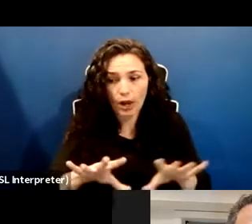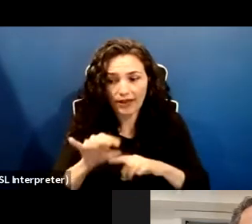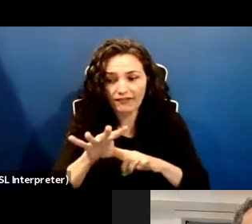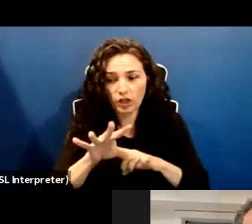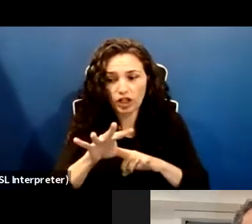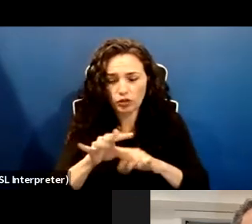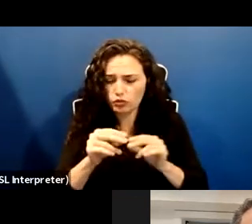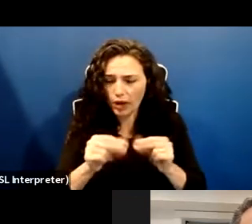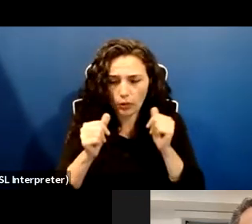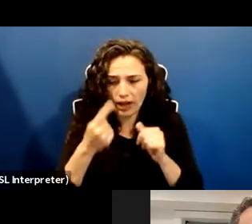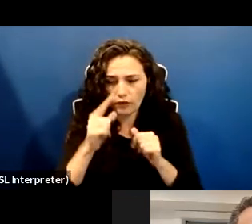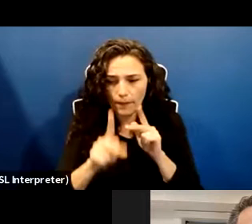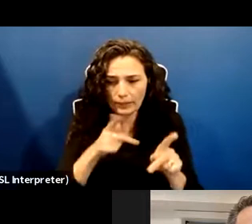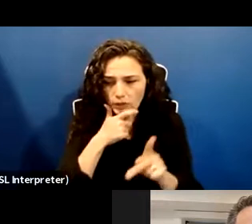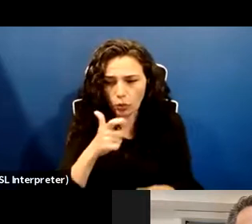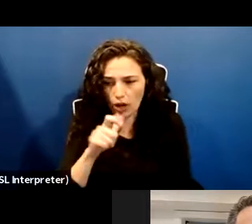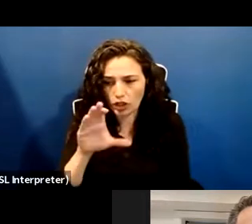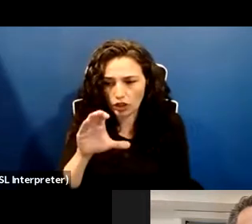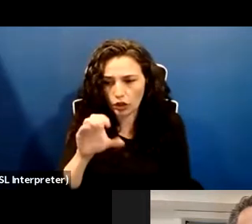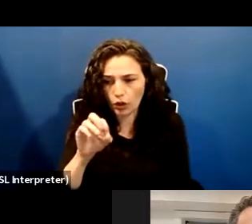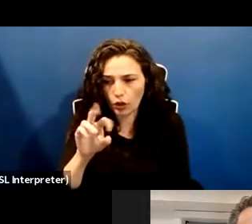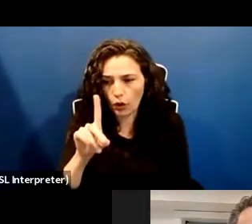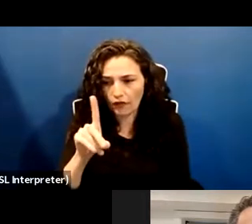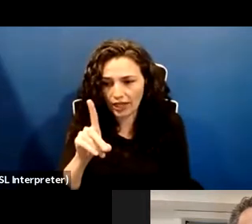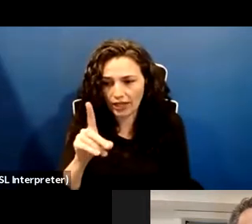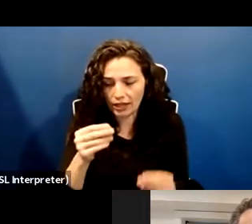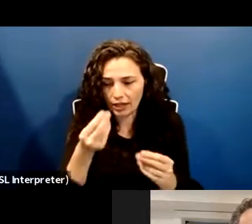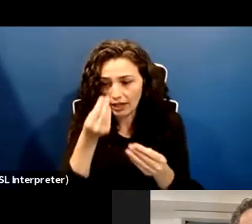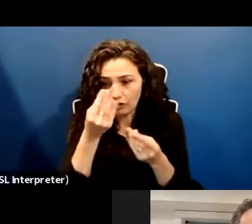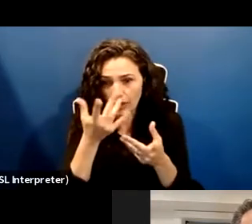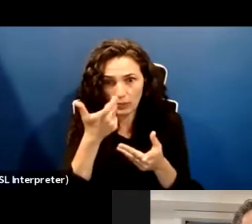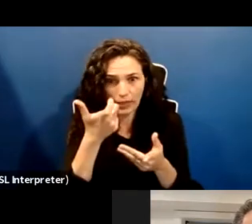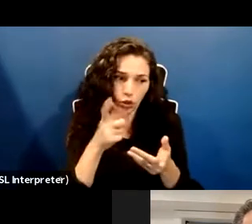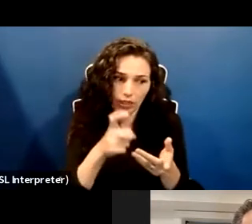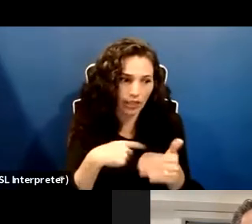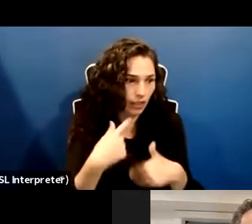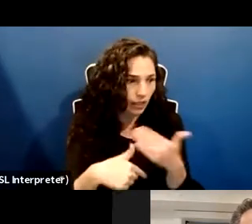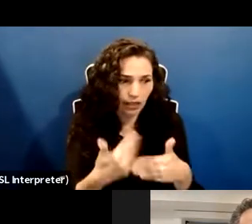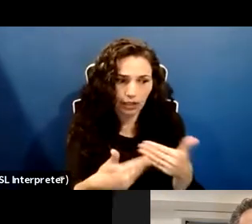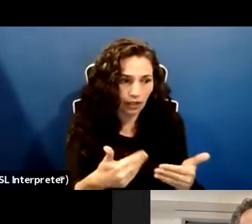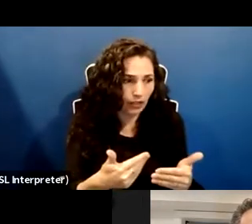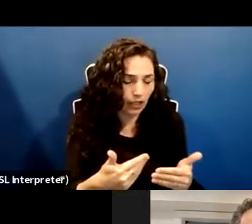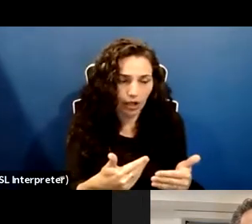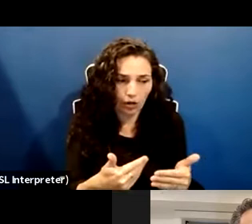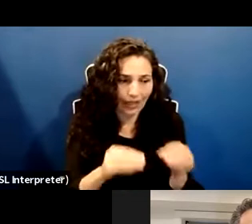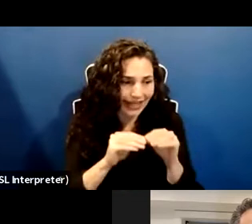to work on and essentially turn around so quickly. For Adi and Ruthie, if you could talk about sort of the process of making it,